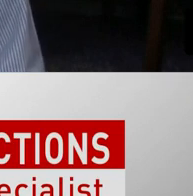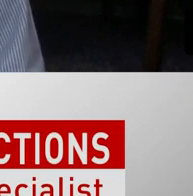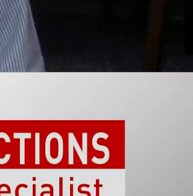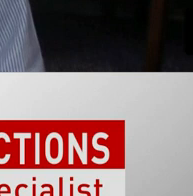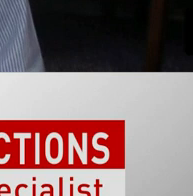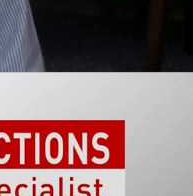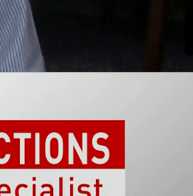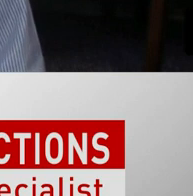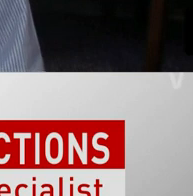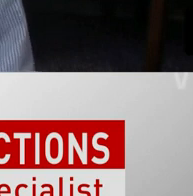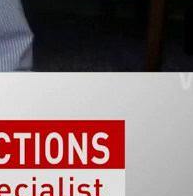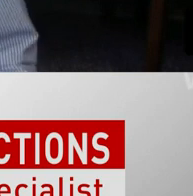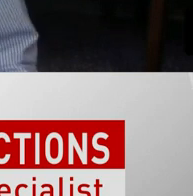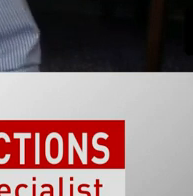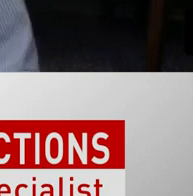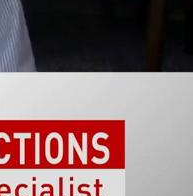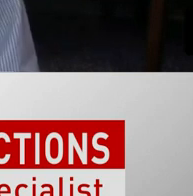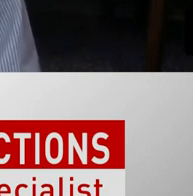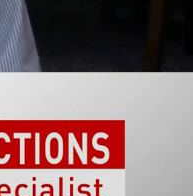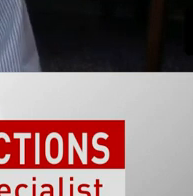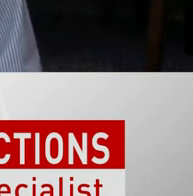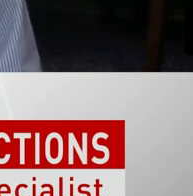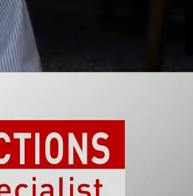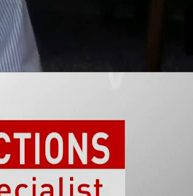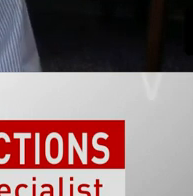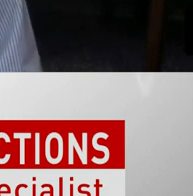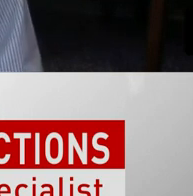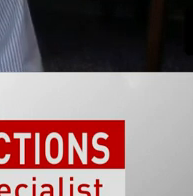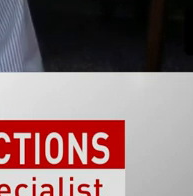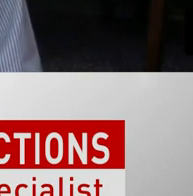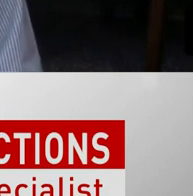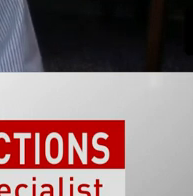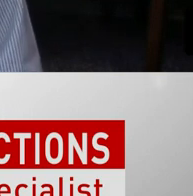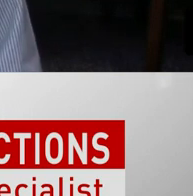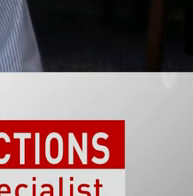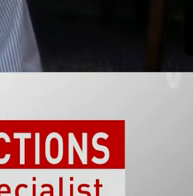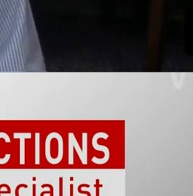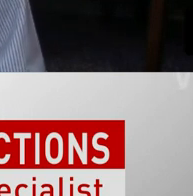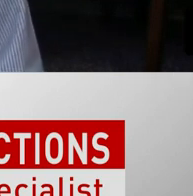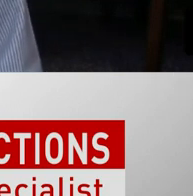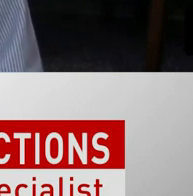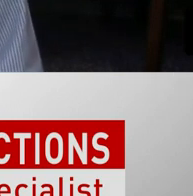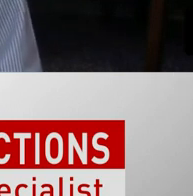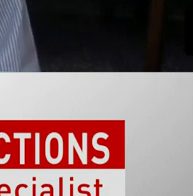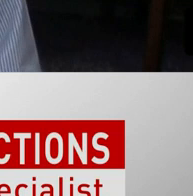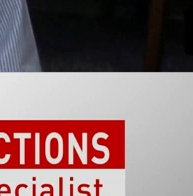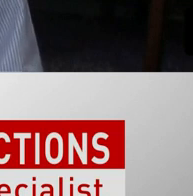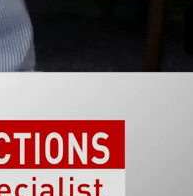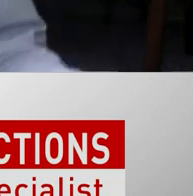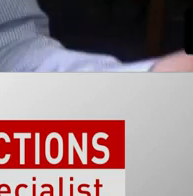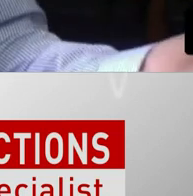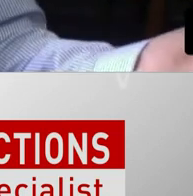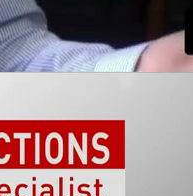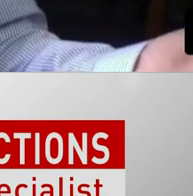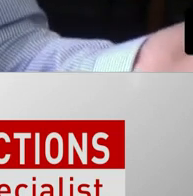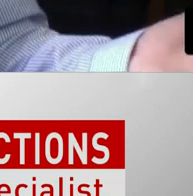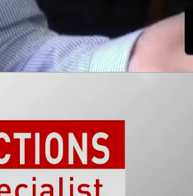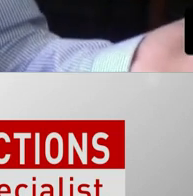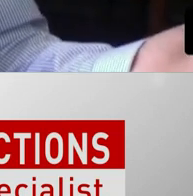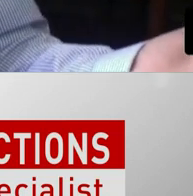THERE STILL IS A CEILING OF HOW MUCH THE HEALTH CARE SYSTEM CAN MANAGE AT ANY POINT IN TIME, AND THE WHOLE POINT OF THE PHYSICAL